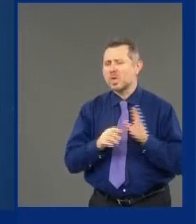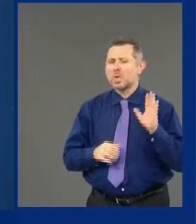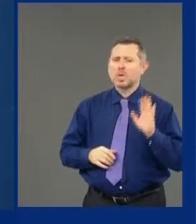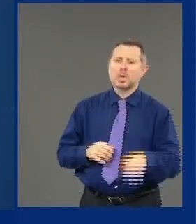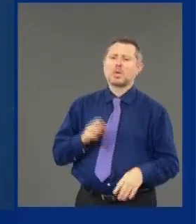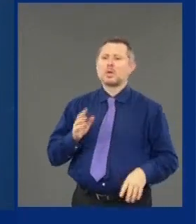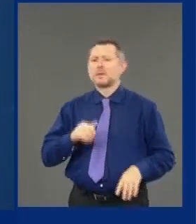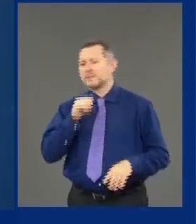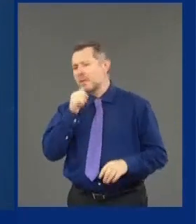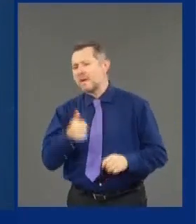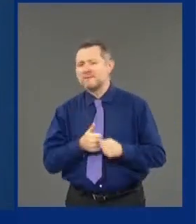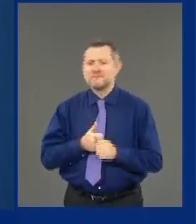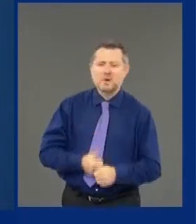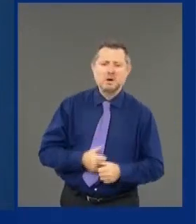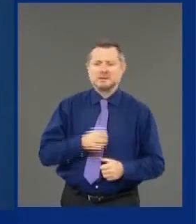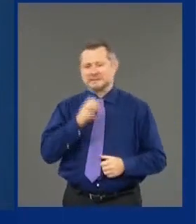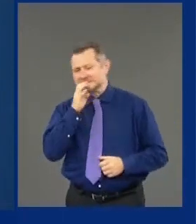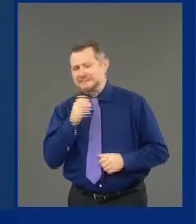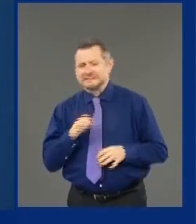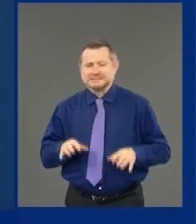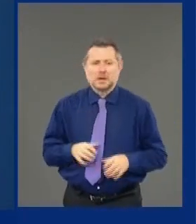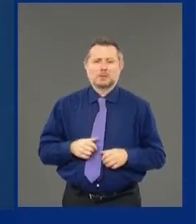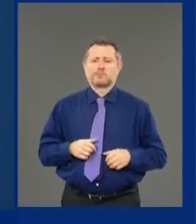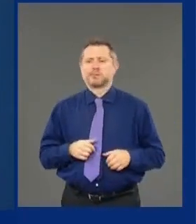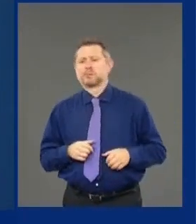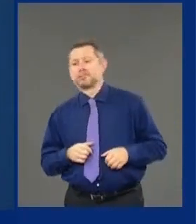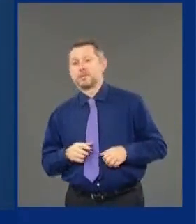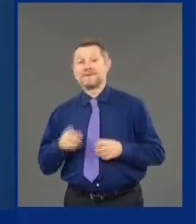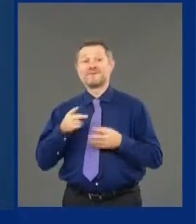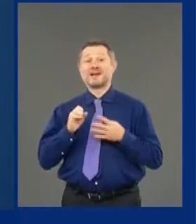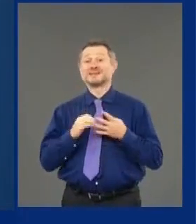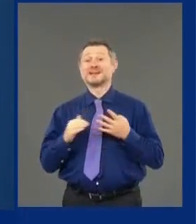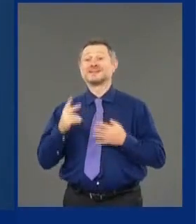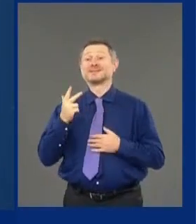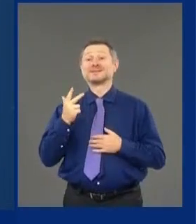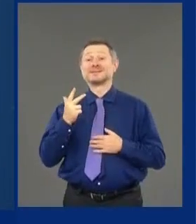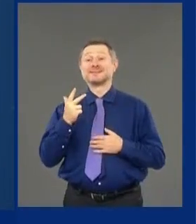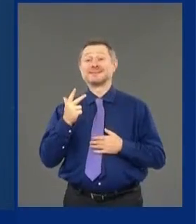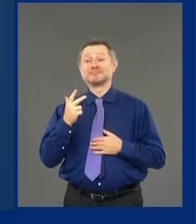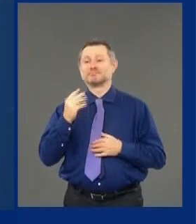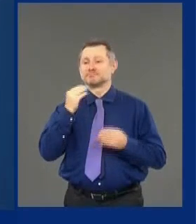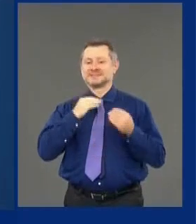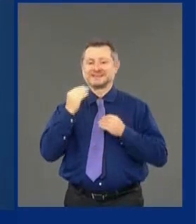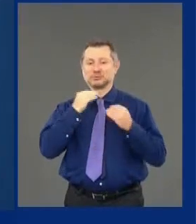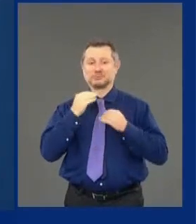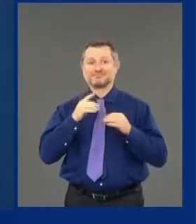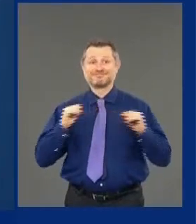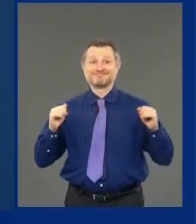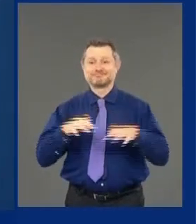PEOPLE COME IN FROM THE OUTSIDE. OR WE START TO GET LACK OF